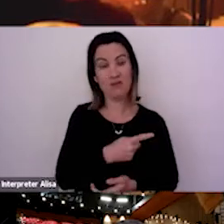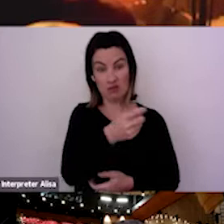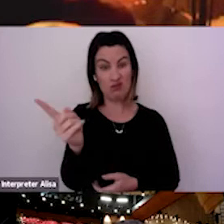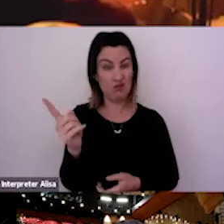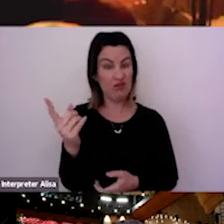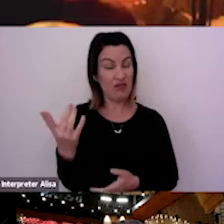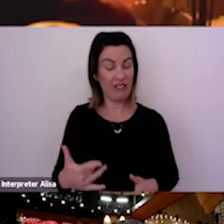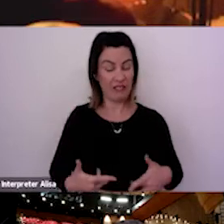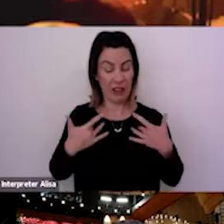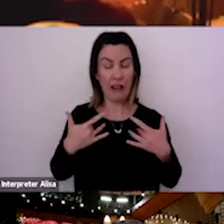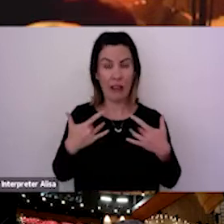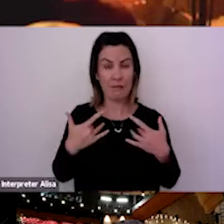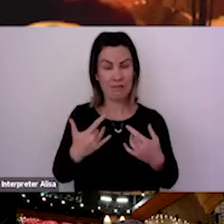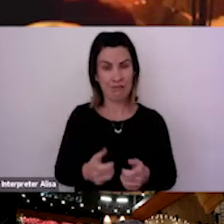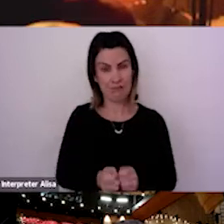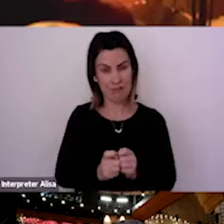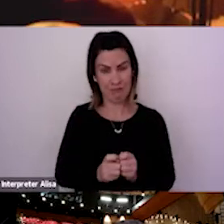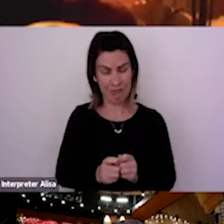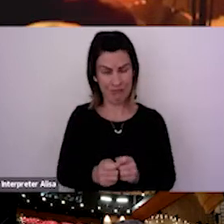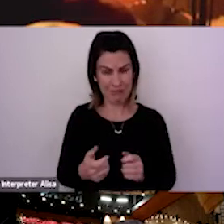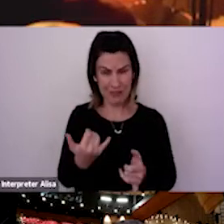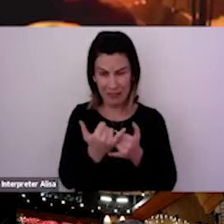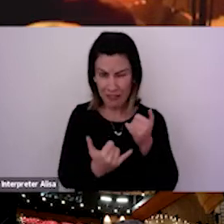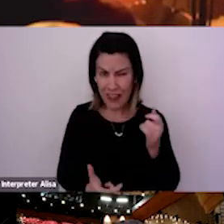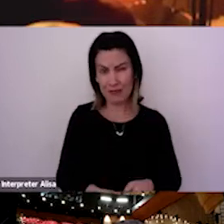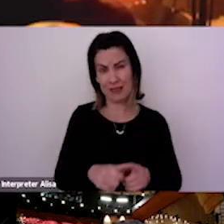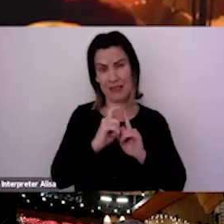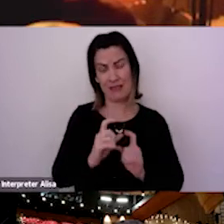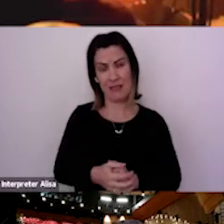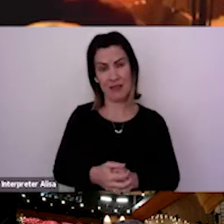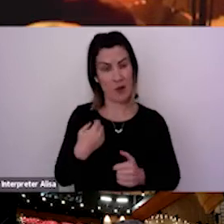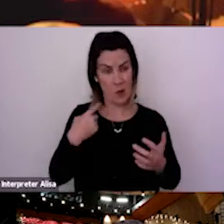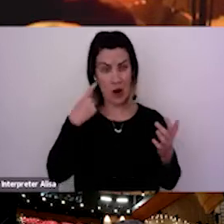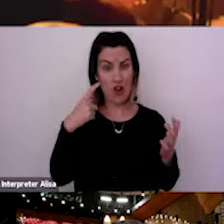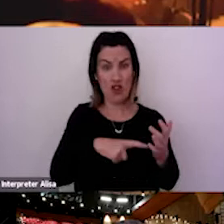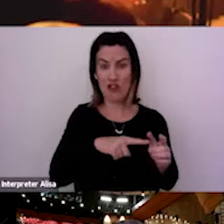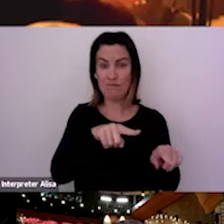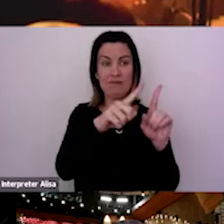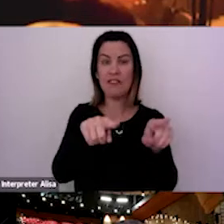It is so hard. I also want to acknowledge all of the ditch situations that we are in at the moment.